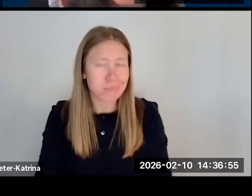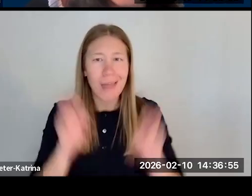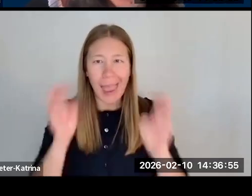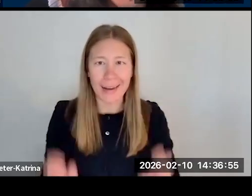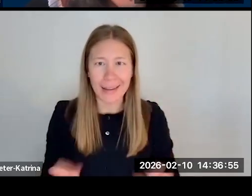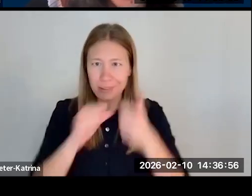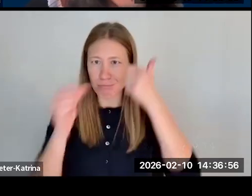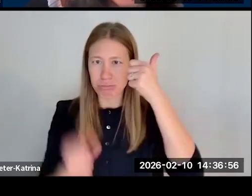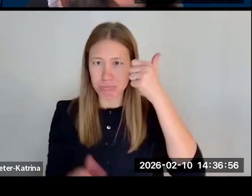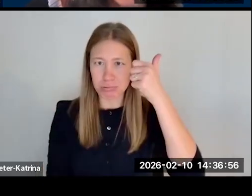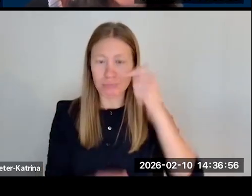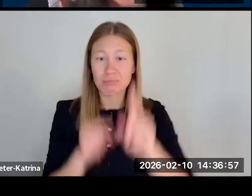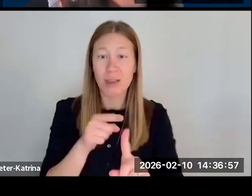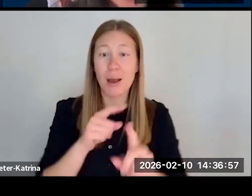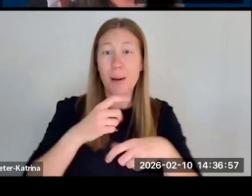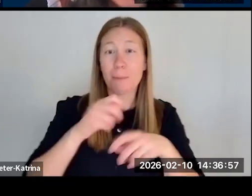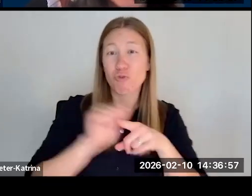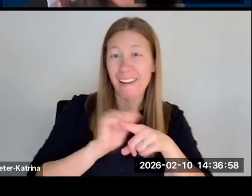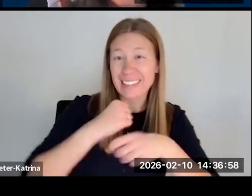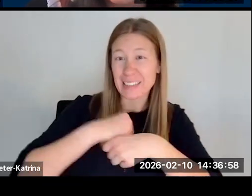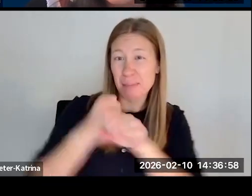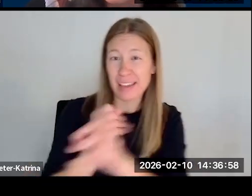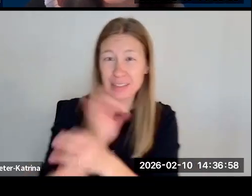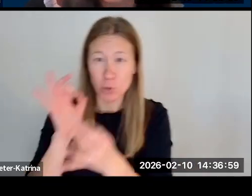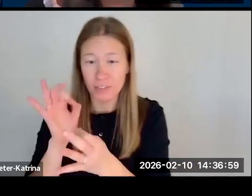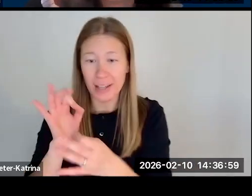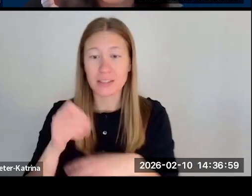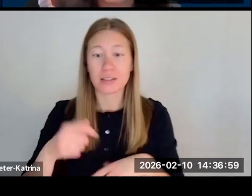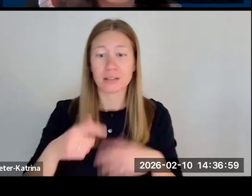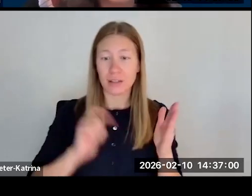and sample practice schedule text looks different from my